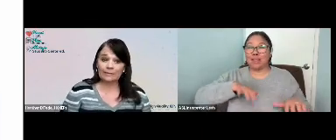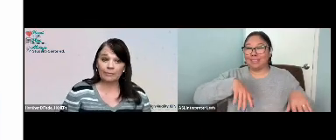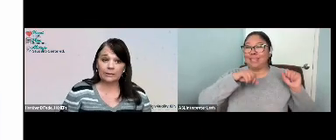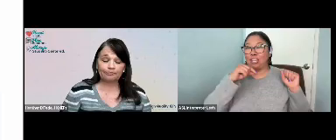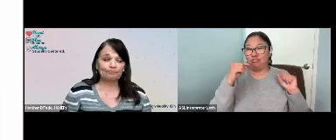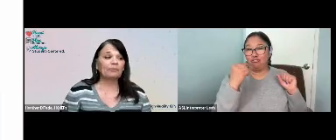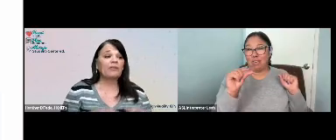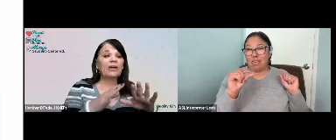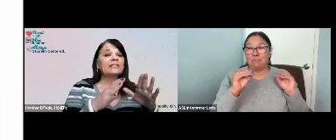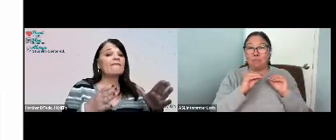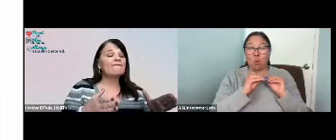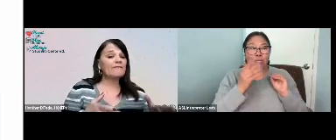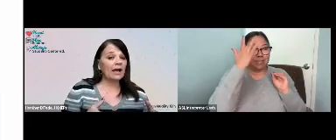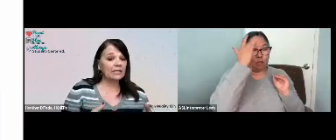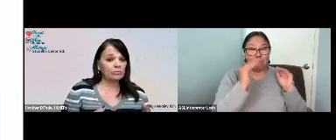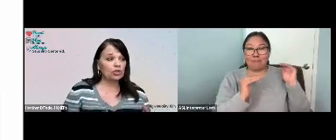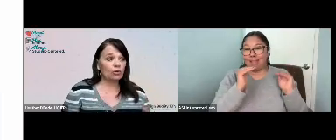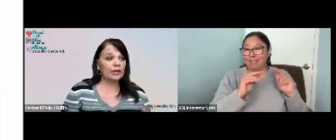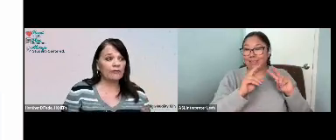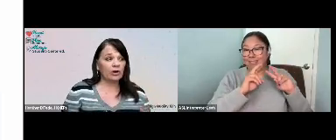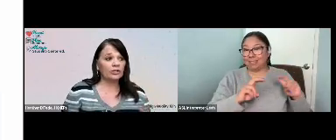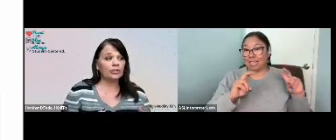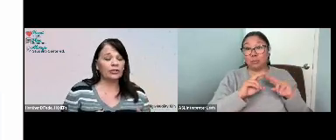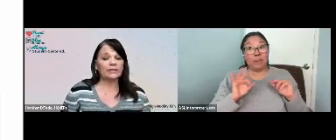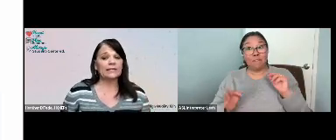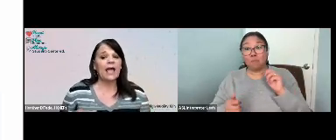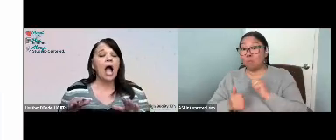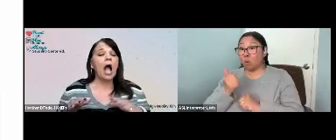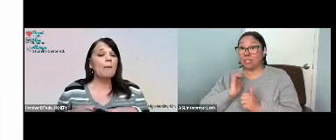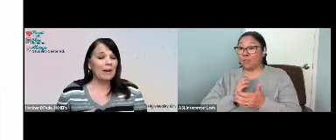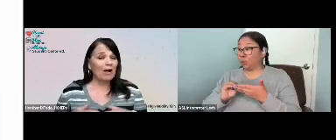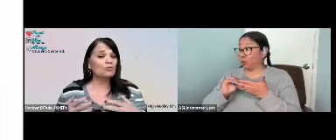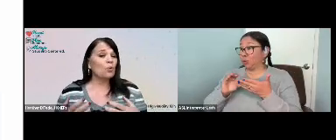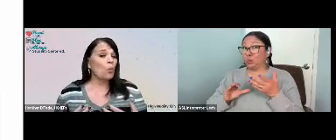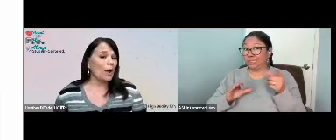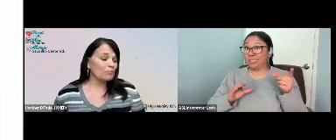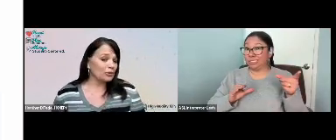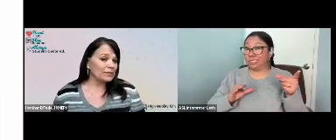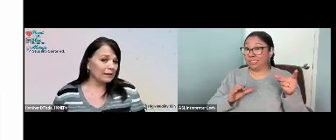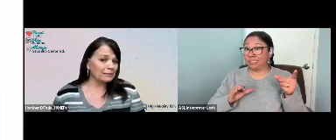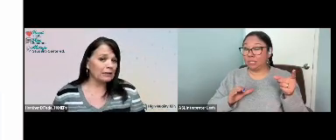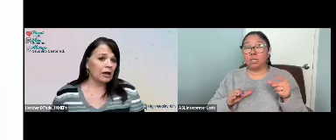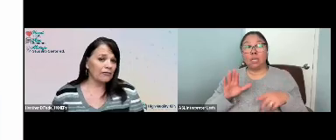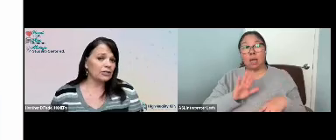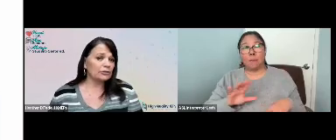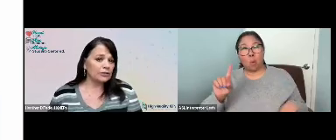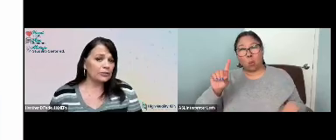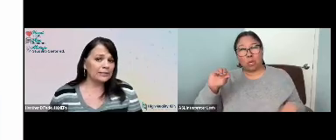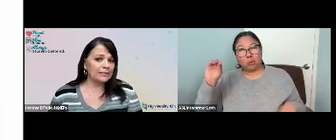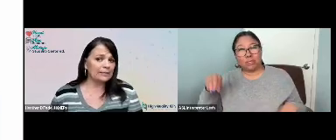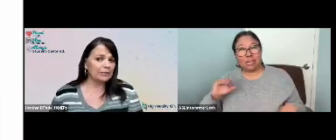uh assessment. That is the vast majority of our students. About 1% of our students with